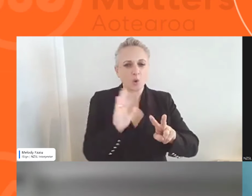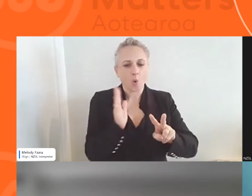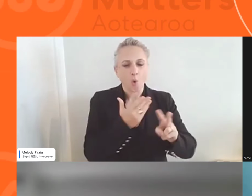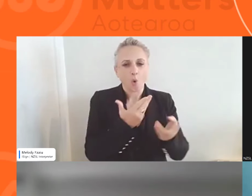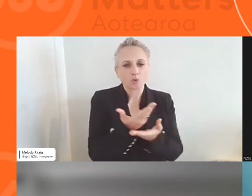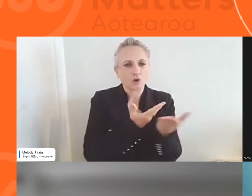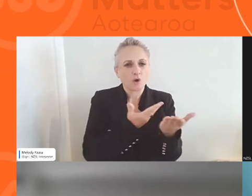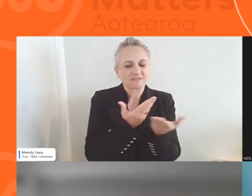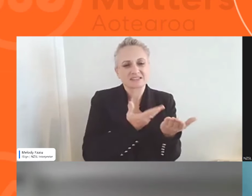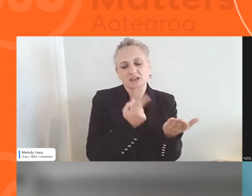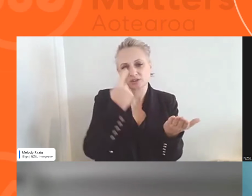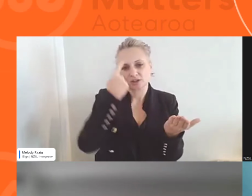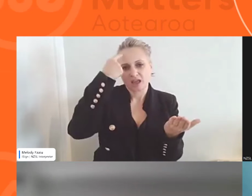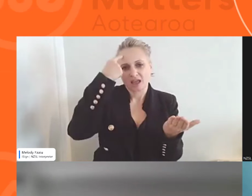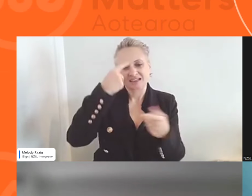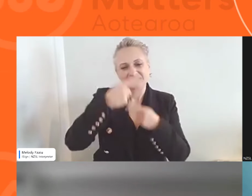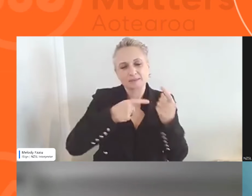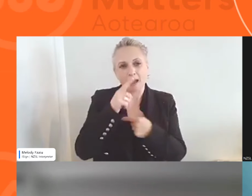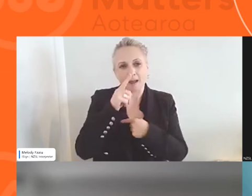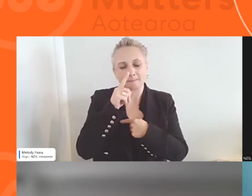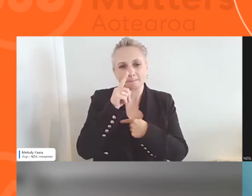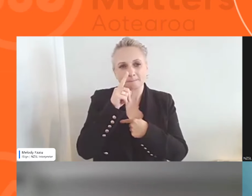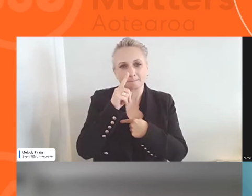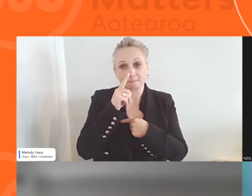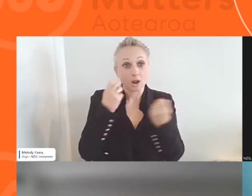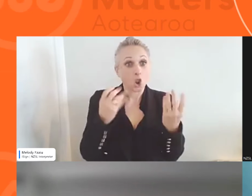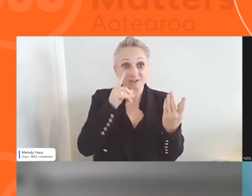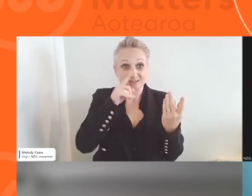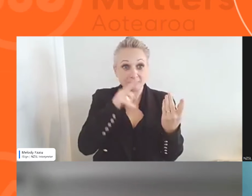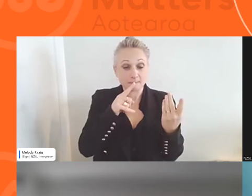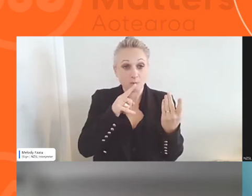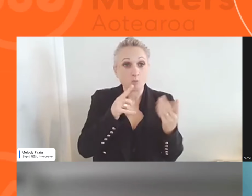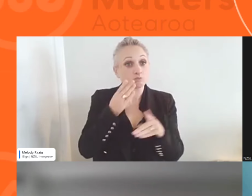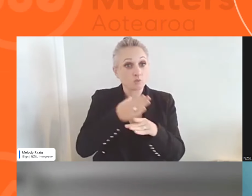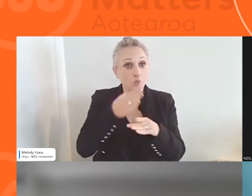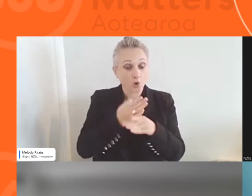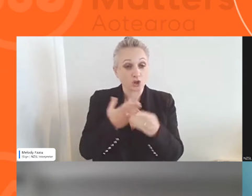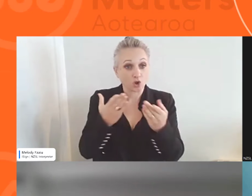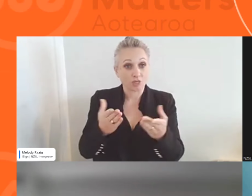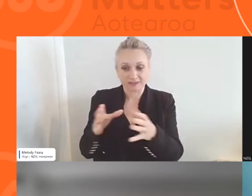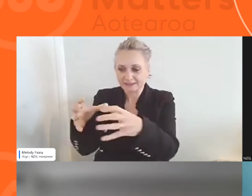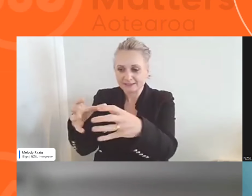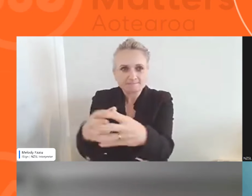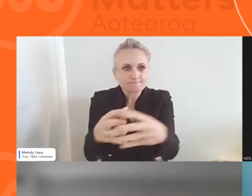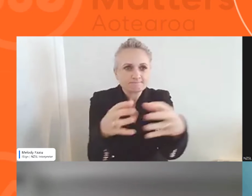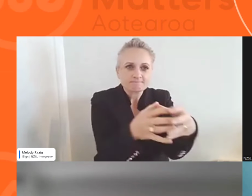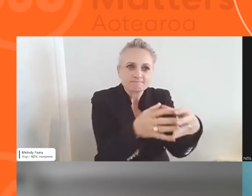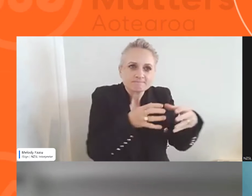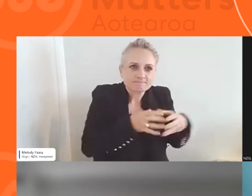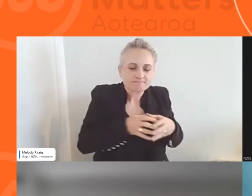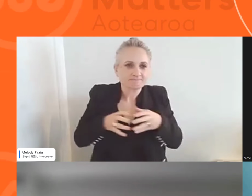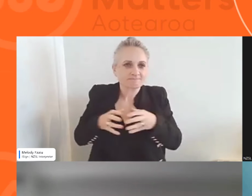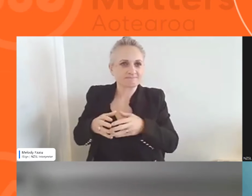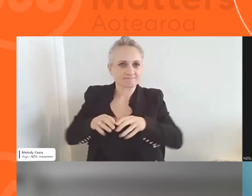are actually working on this and the disparate groups that are actually